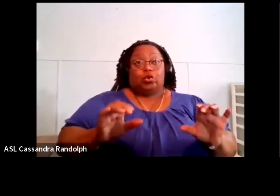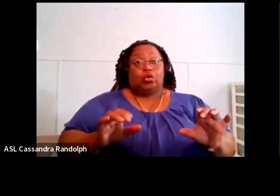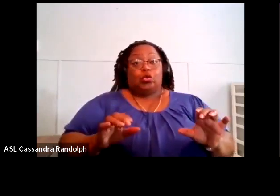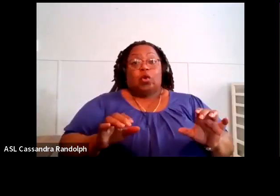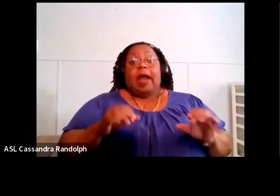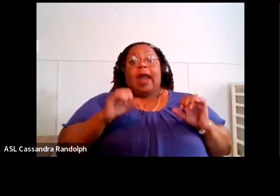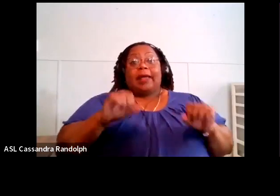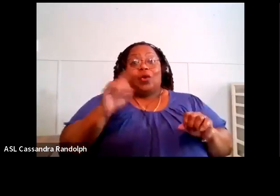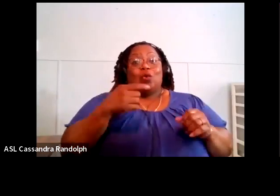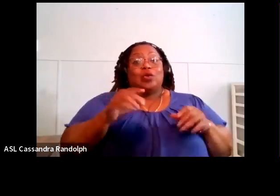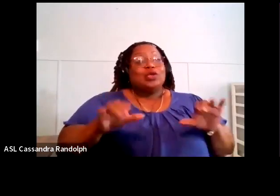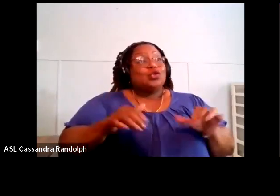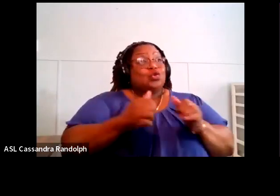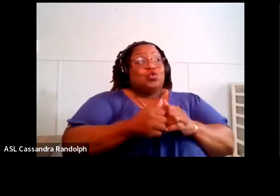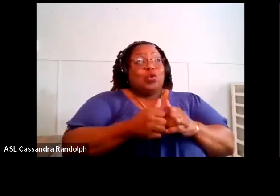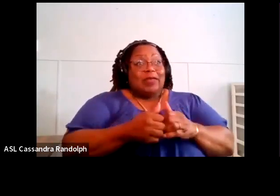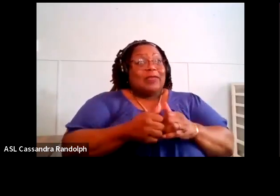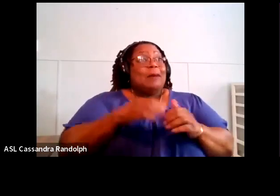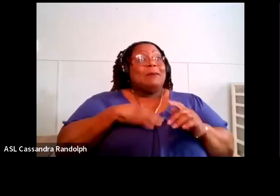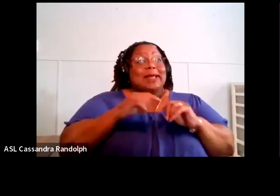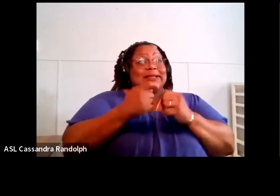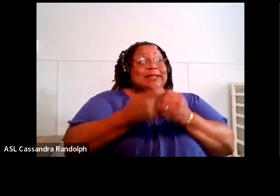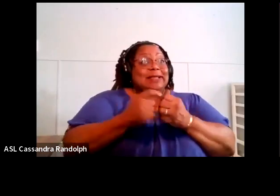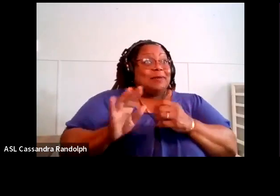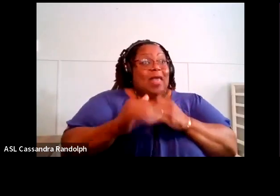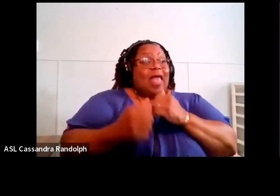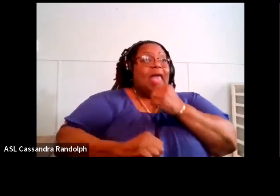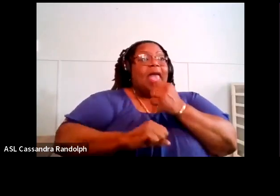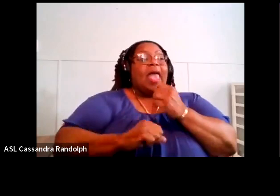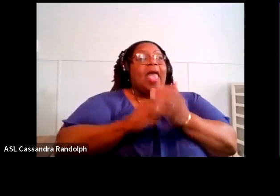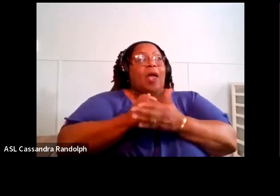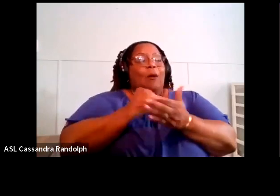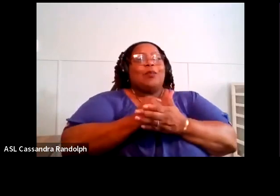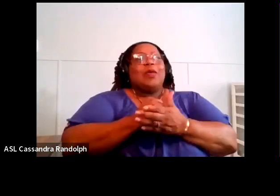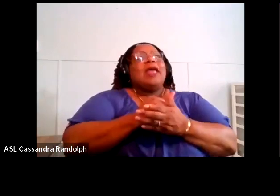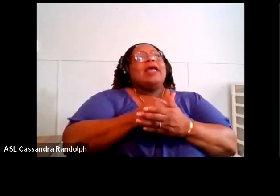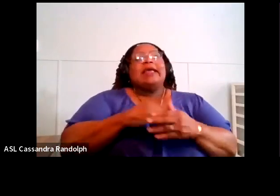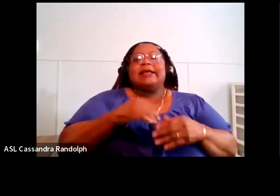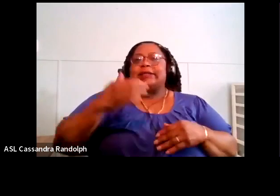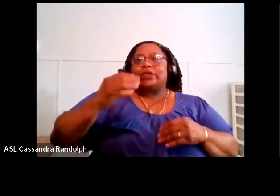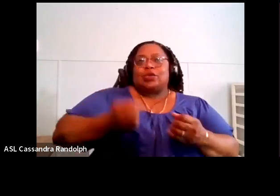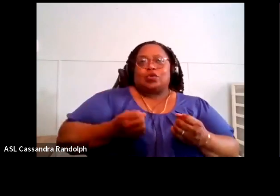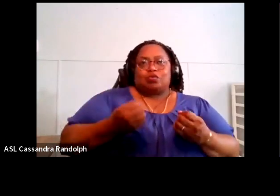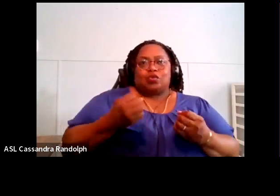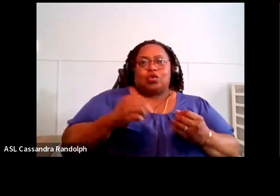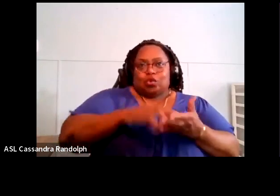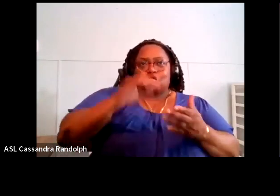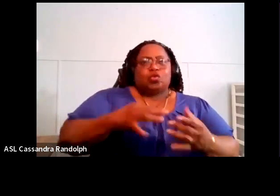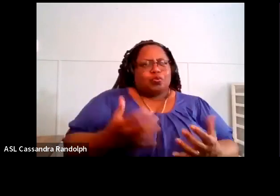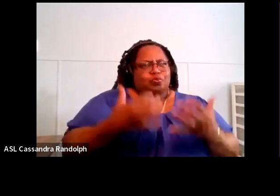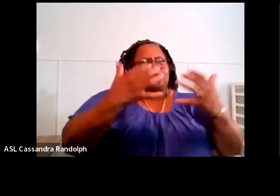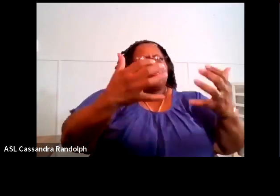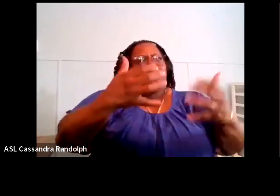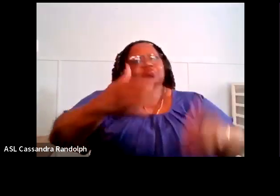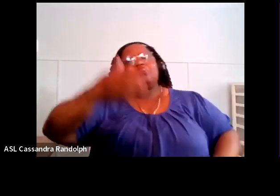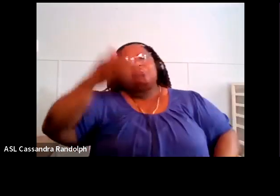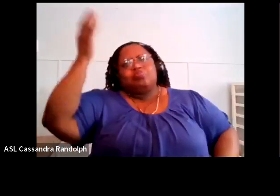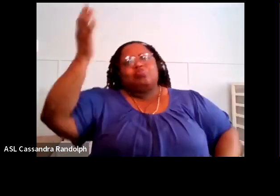You giving people the opportunity to talk about what they do day-to-day.